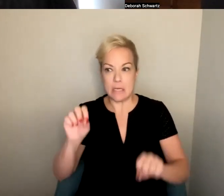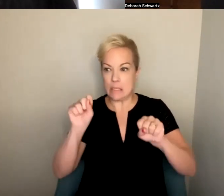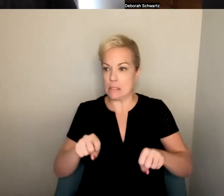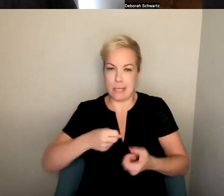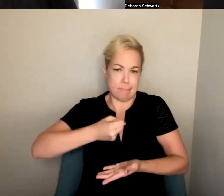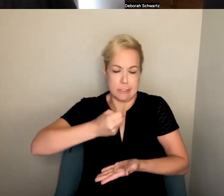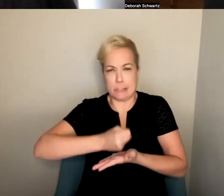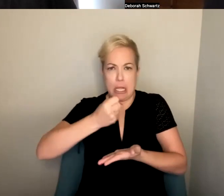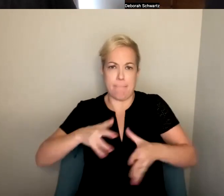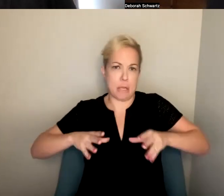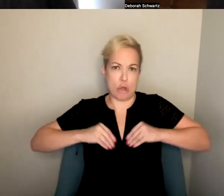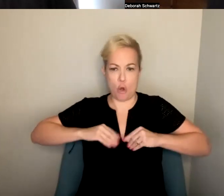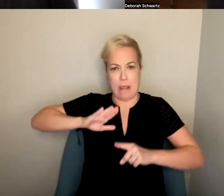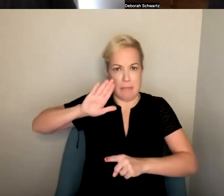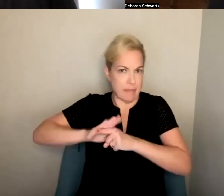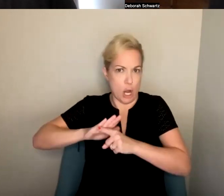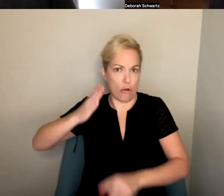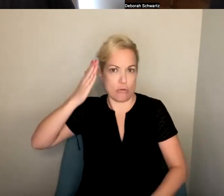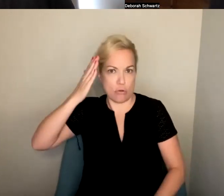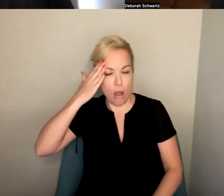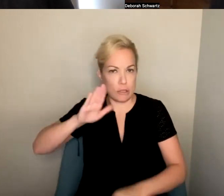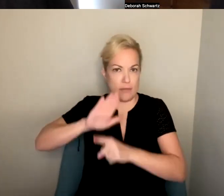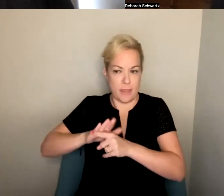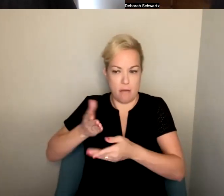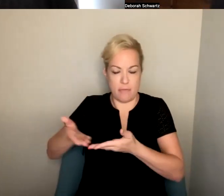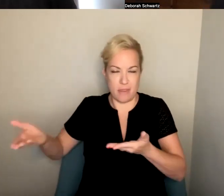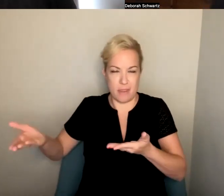of ownership on their intellectual knowledge well why is it- and, and that's the other thing I,